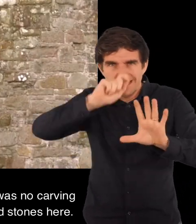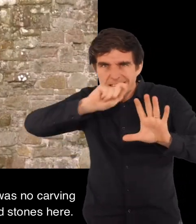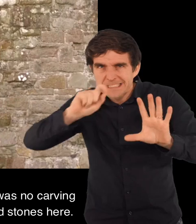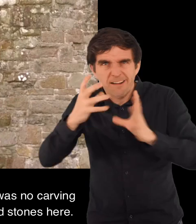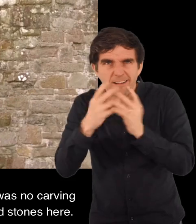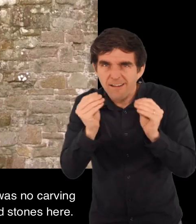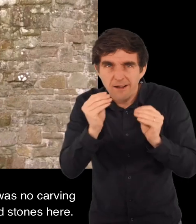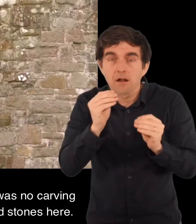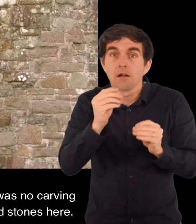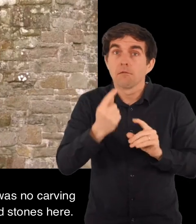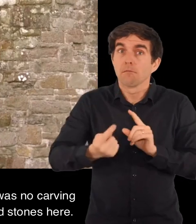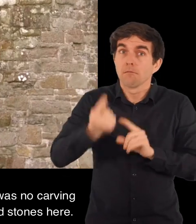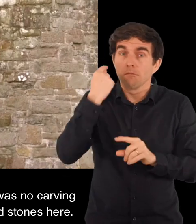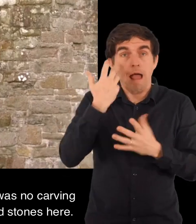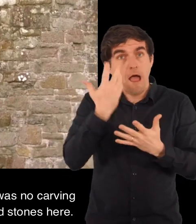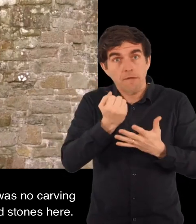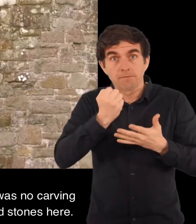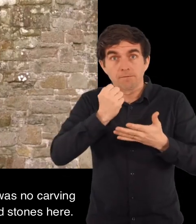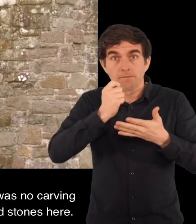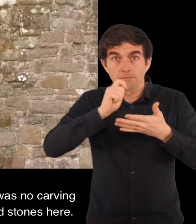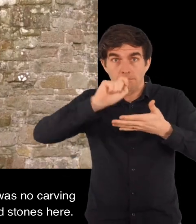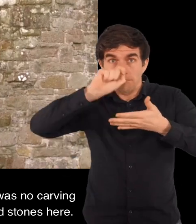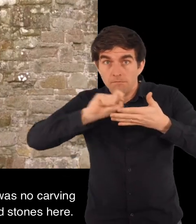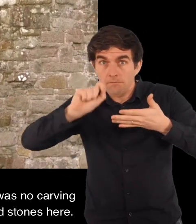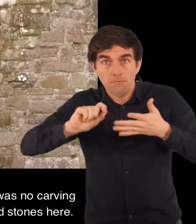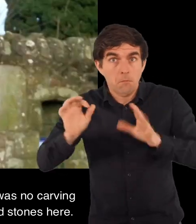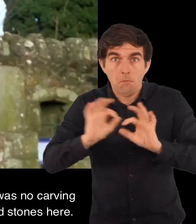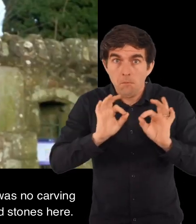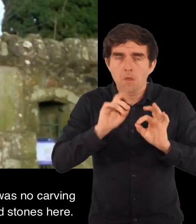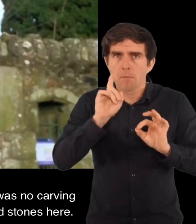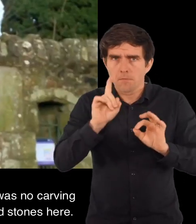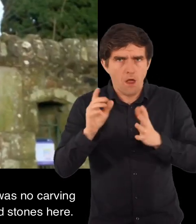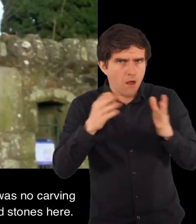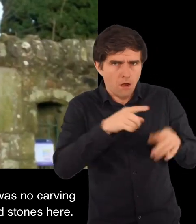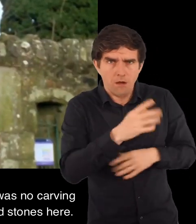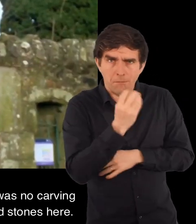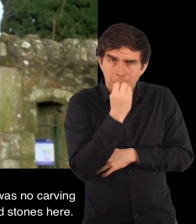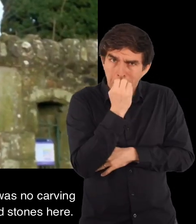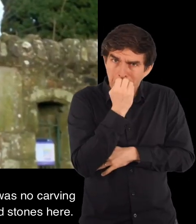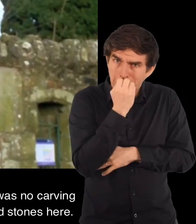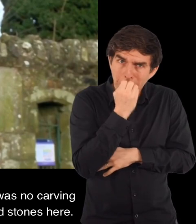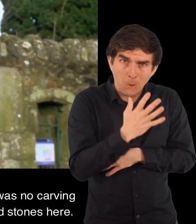marker stones, in those days there was no carving on them but there is beautiful carved stones here.